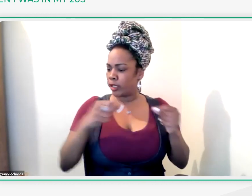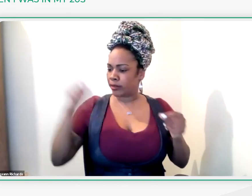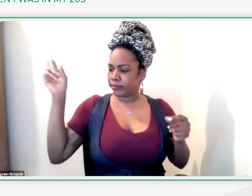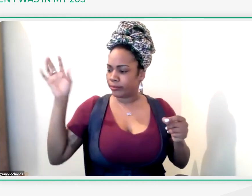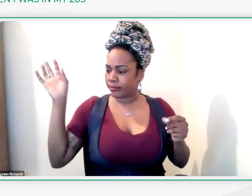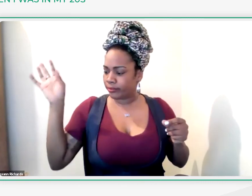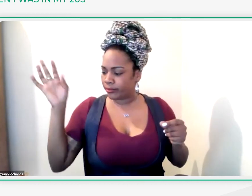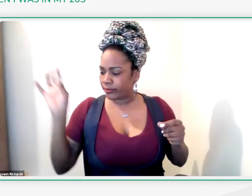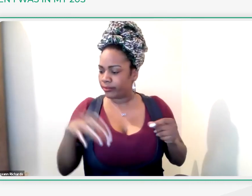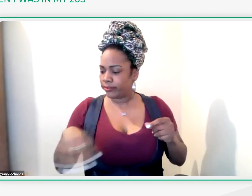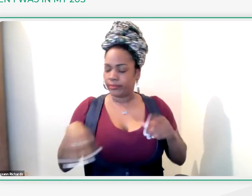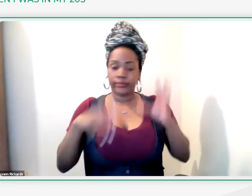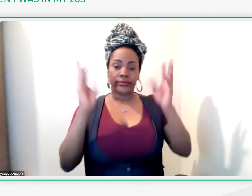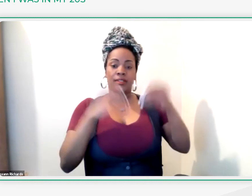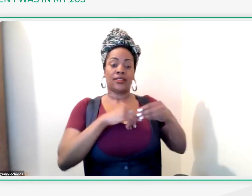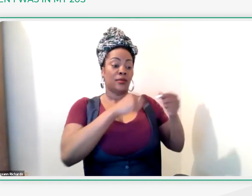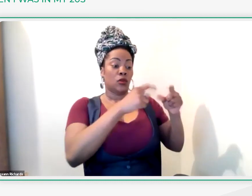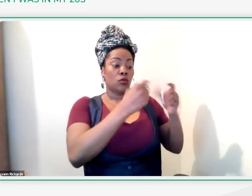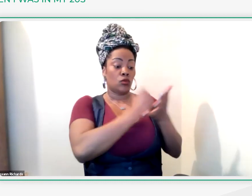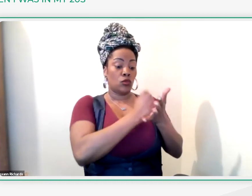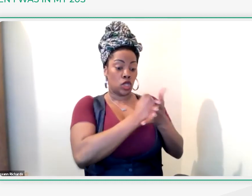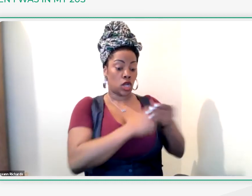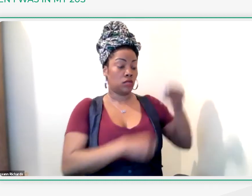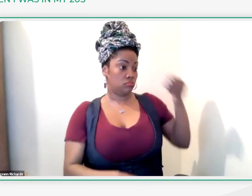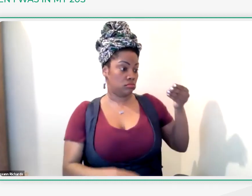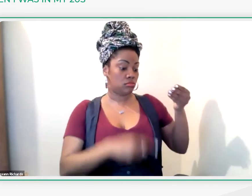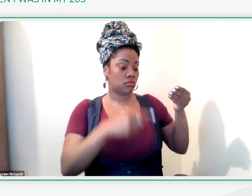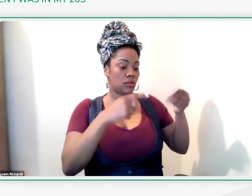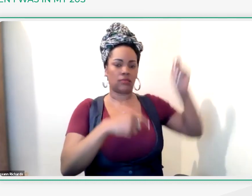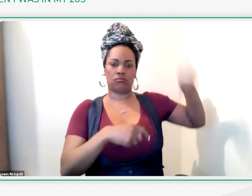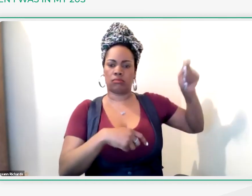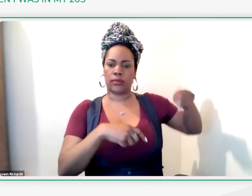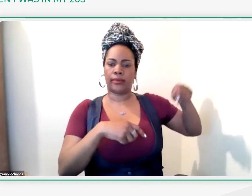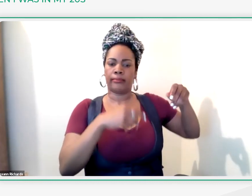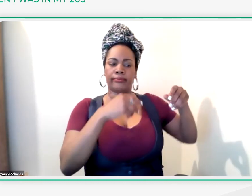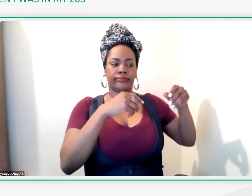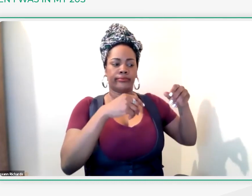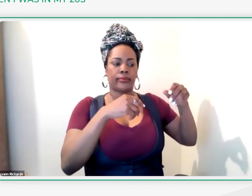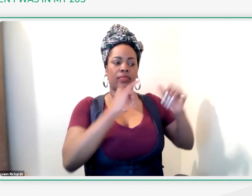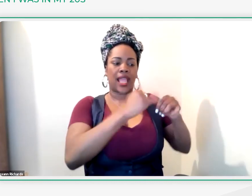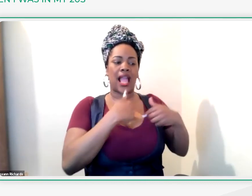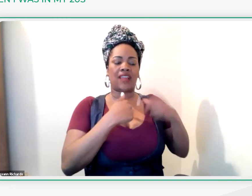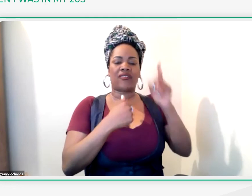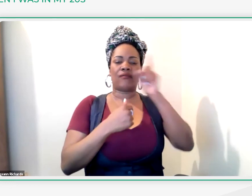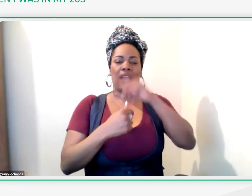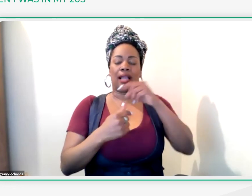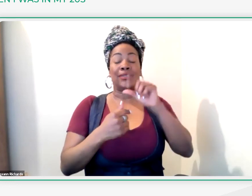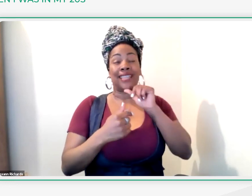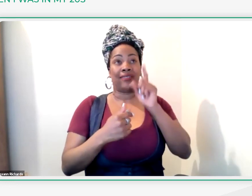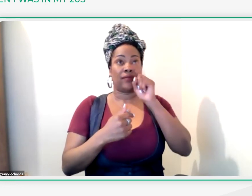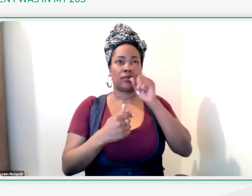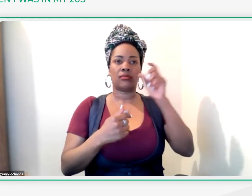So, a credit card is like a card that you swipe.